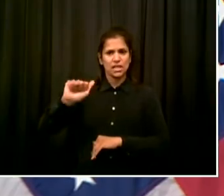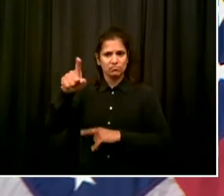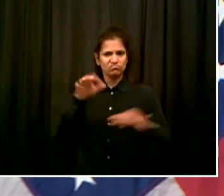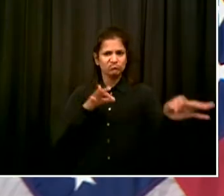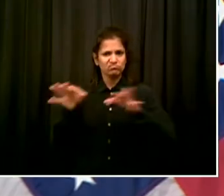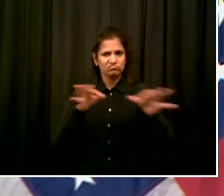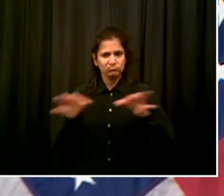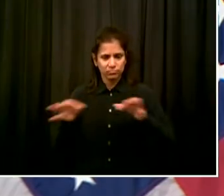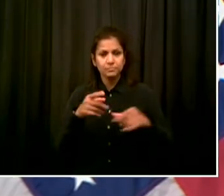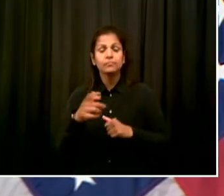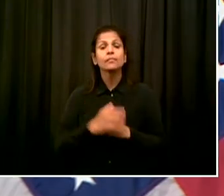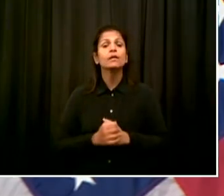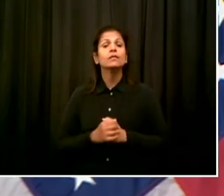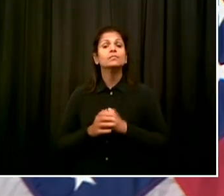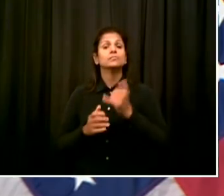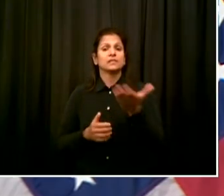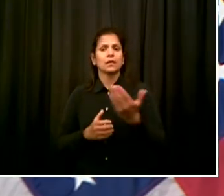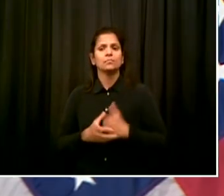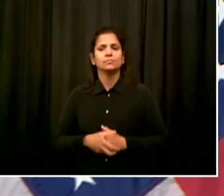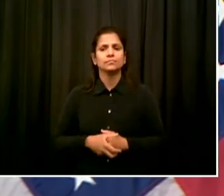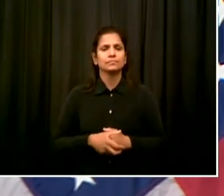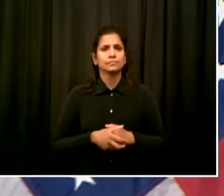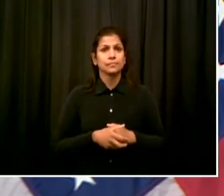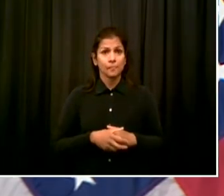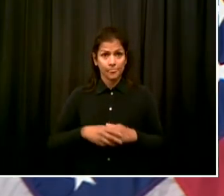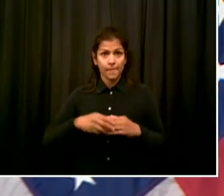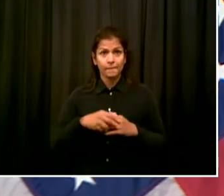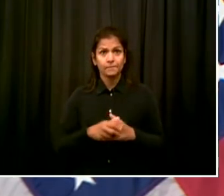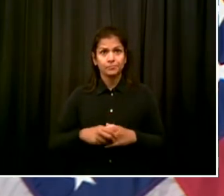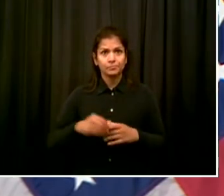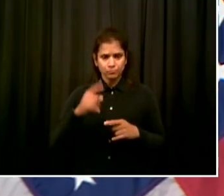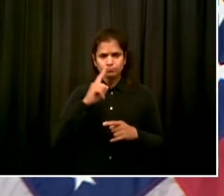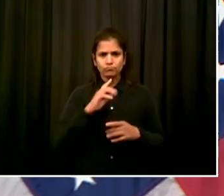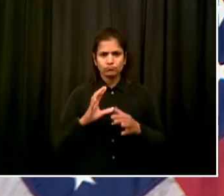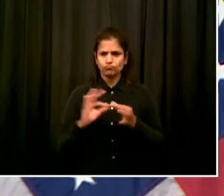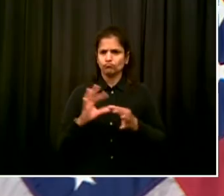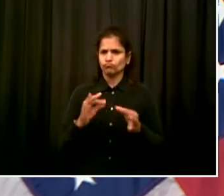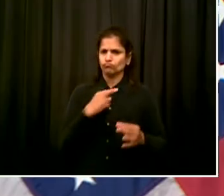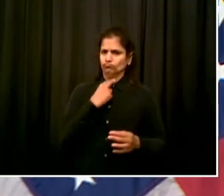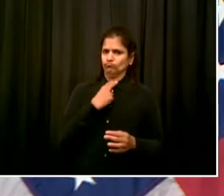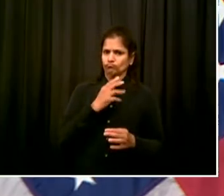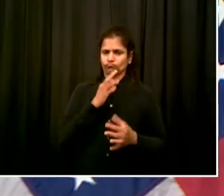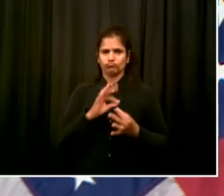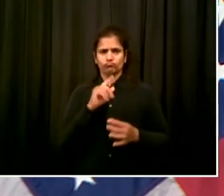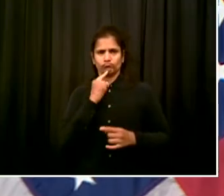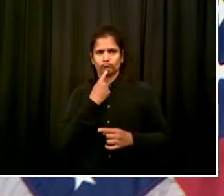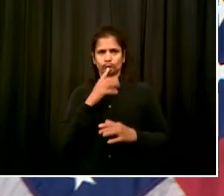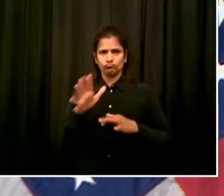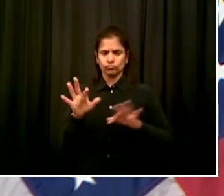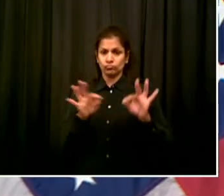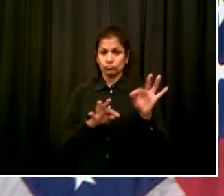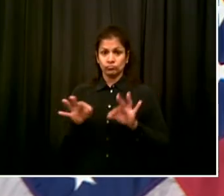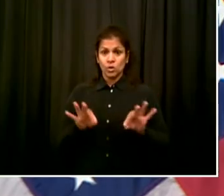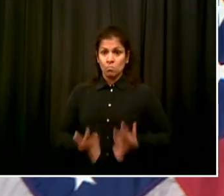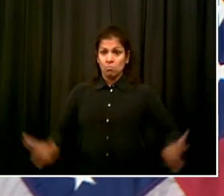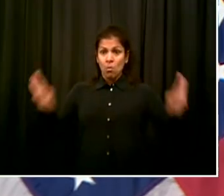ANYONE DO THAT BETTER THAN NYC POLICE COMMISSIONER DERMOT SHEA . THANK YOU MR. MEAHR . CLHALGENES A WORD, WE KNOW